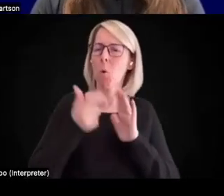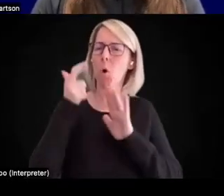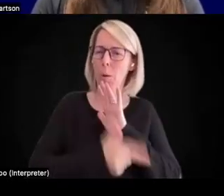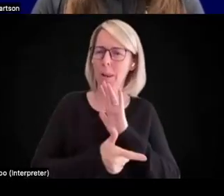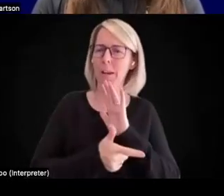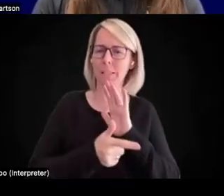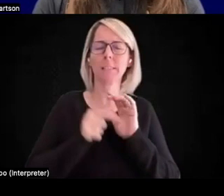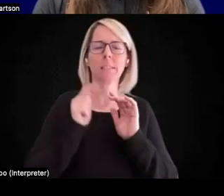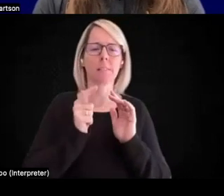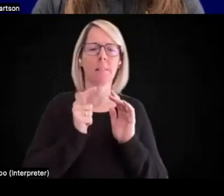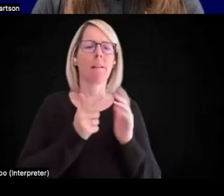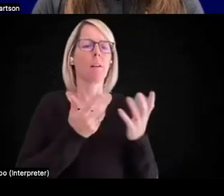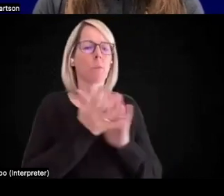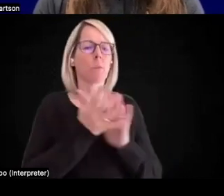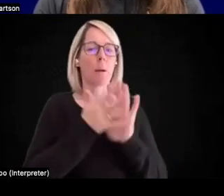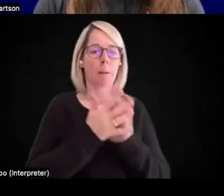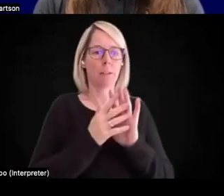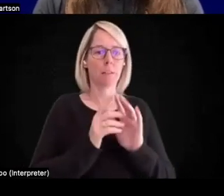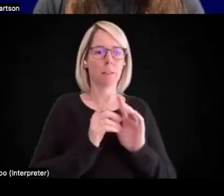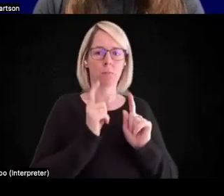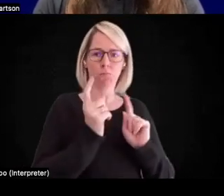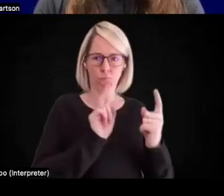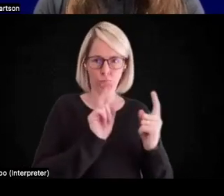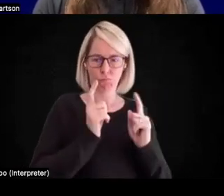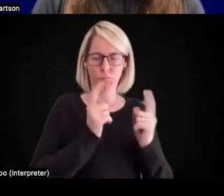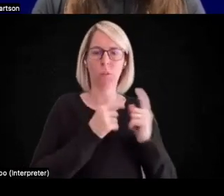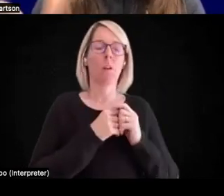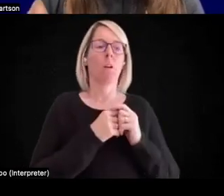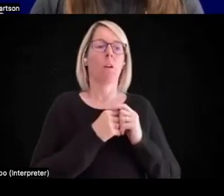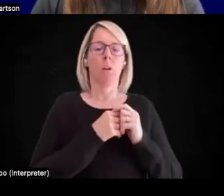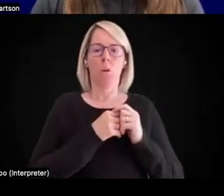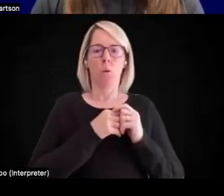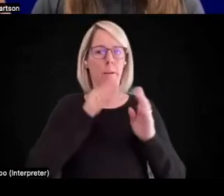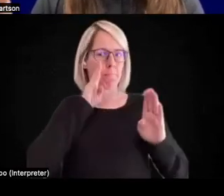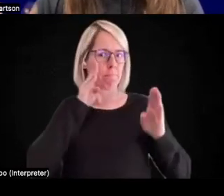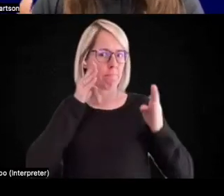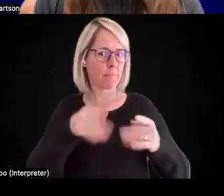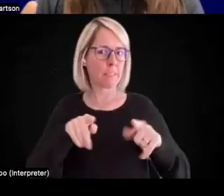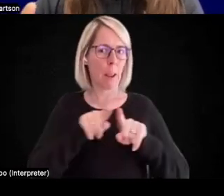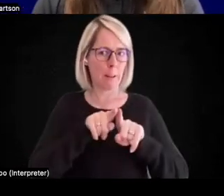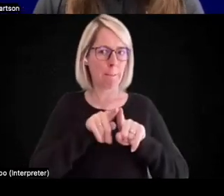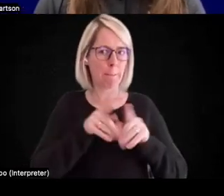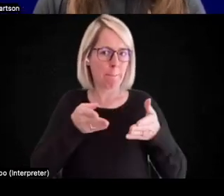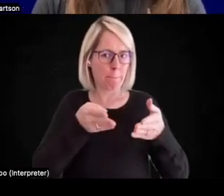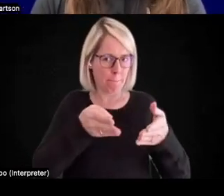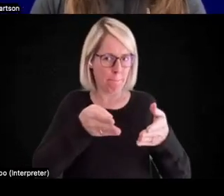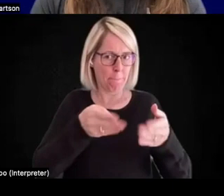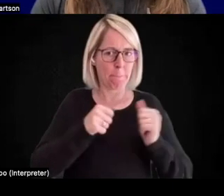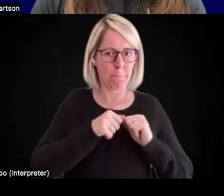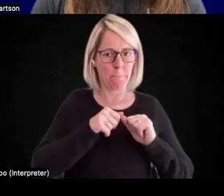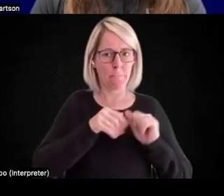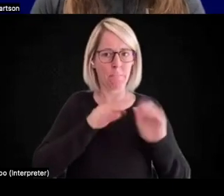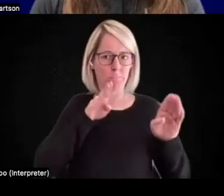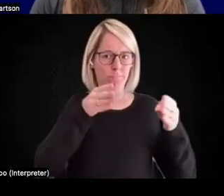the interaction are attending to the same thing, which I'm going to call "it", and each of them